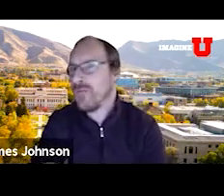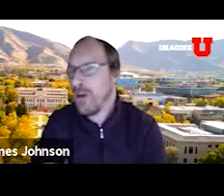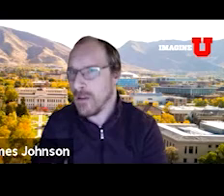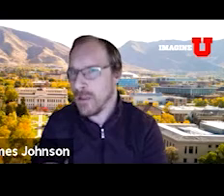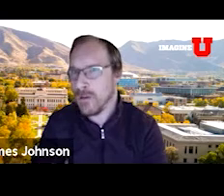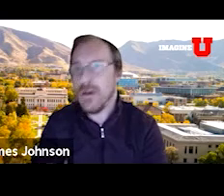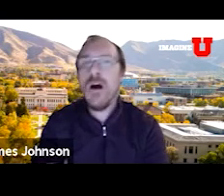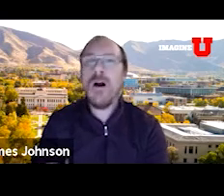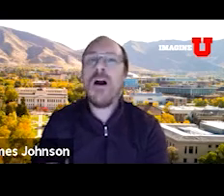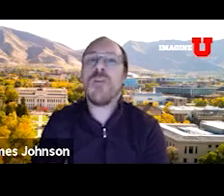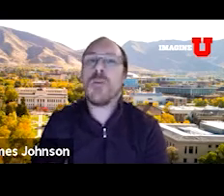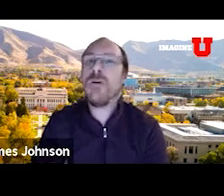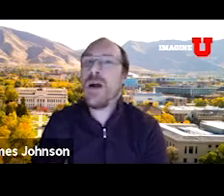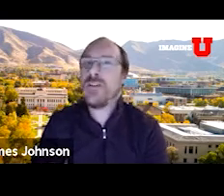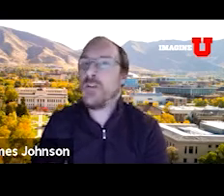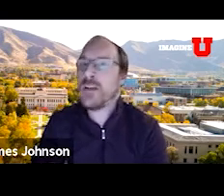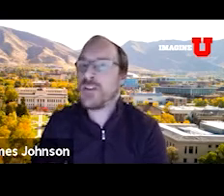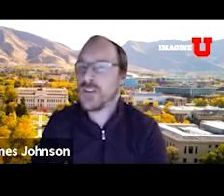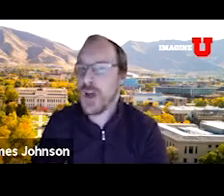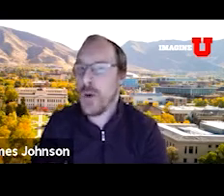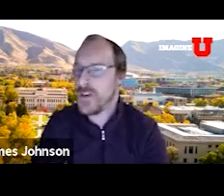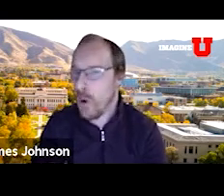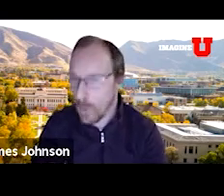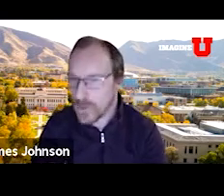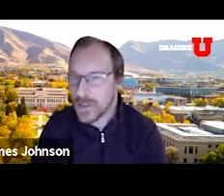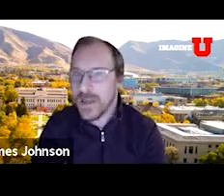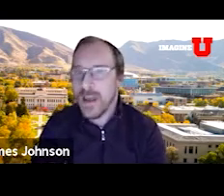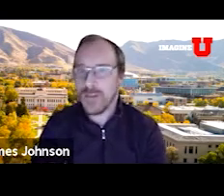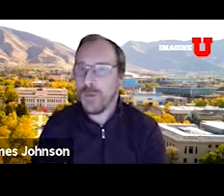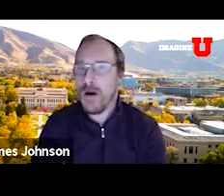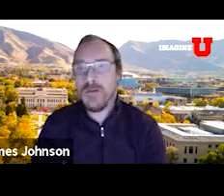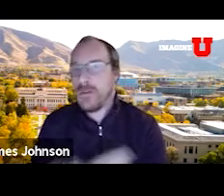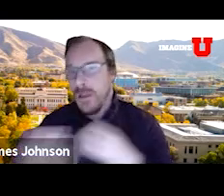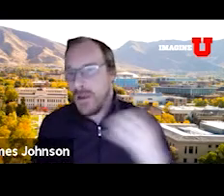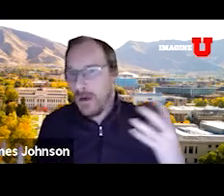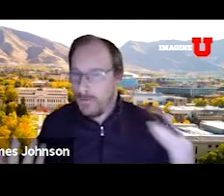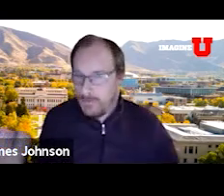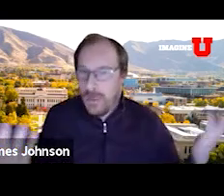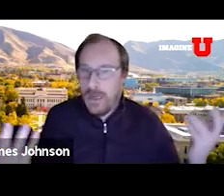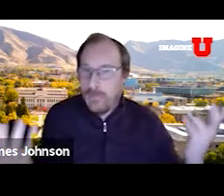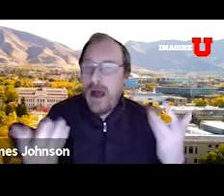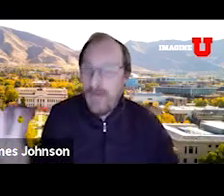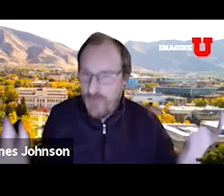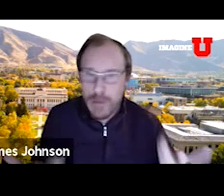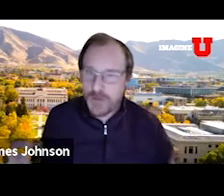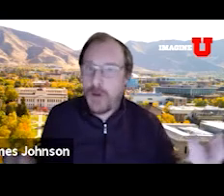they feel a little uncomfortable around you because you're so adult." I said, "Well, I feel adult.